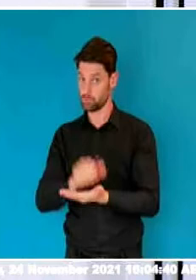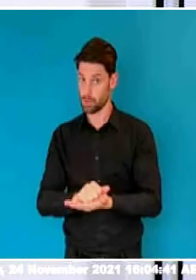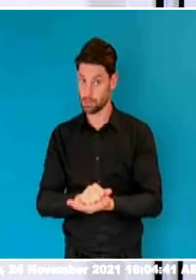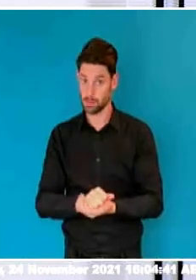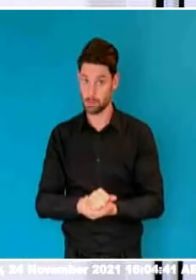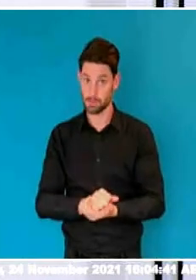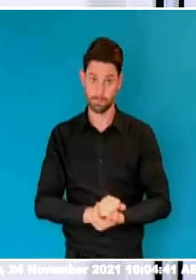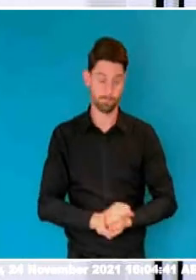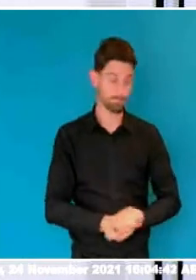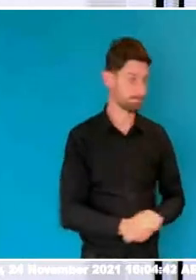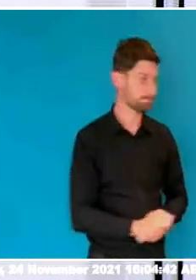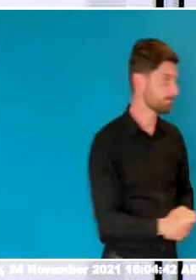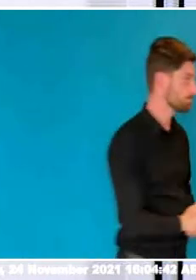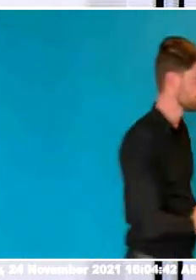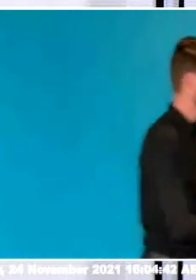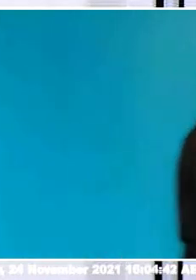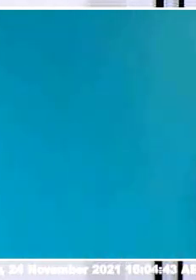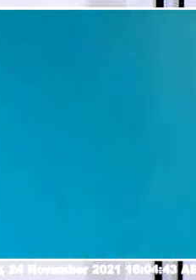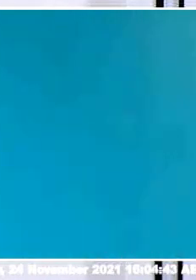Not in the workplace adjustment.